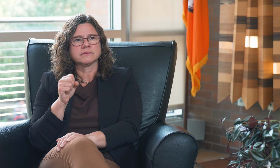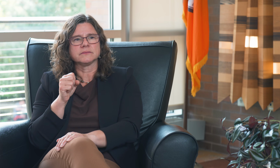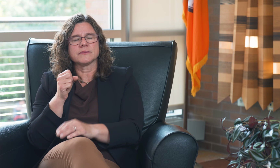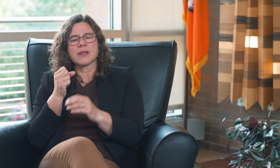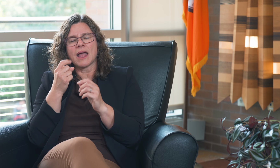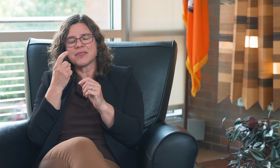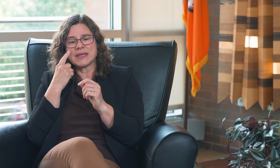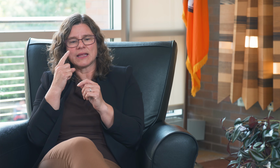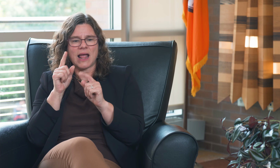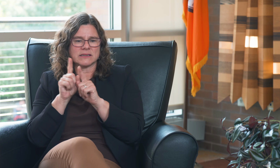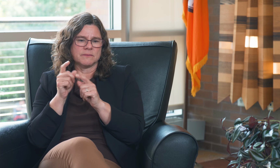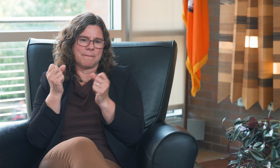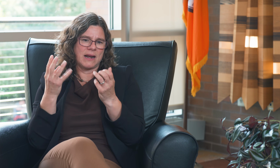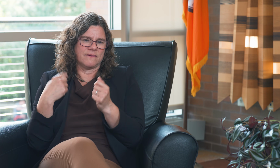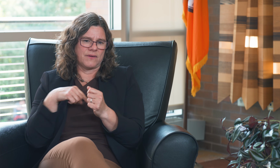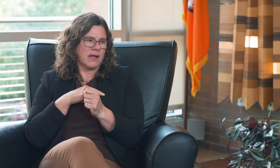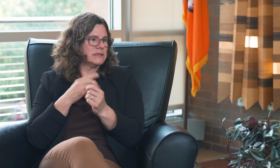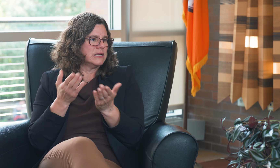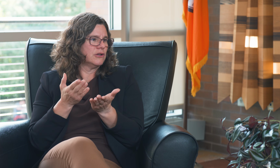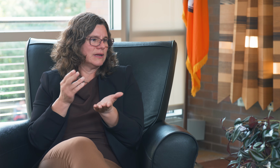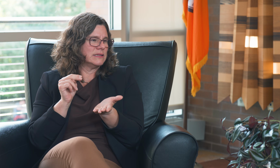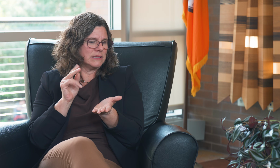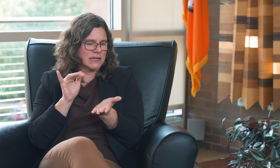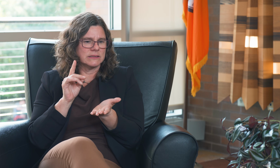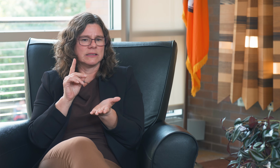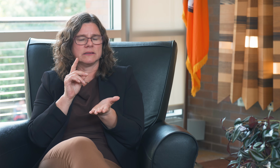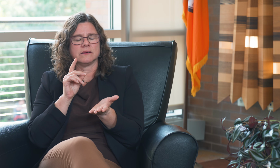I think many of us have the same experience at NTID.